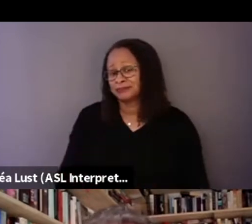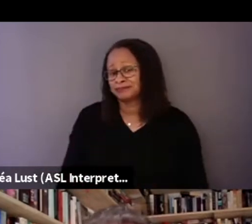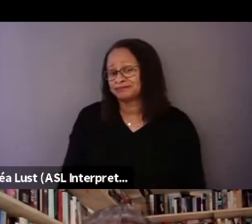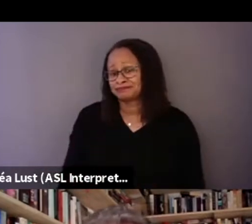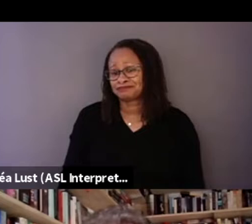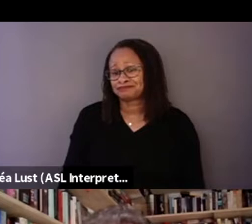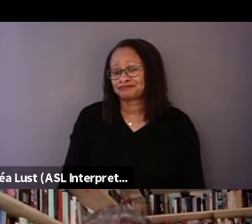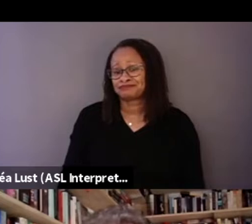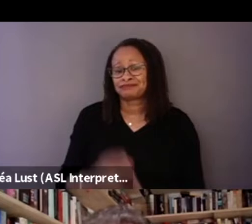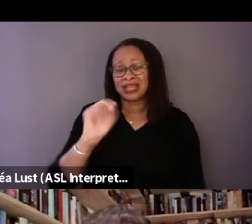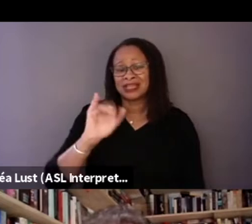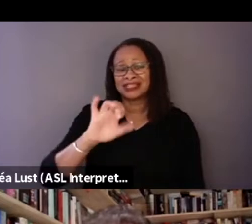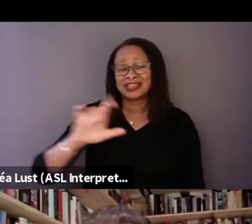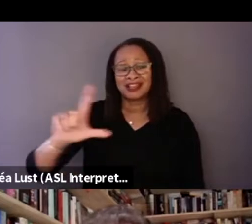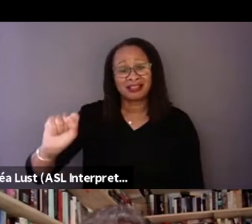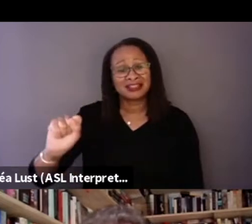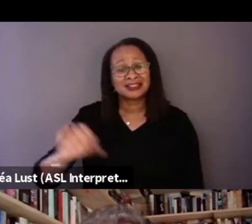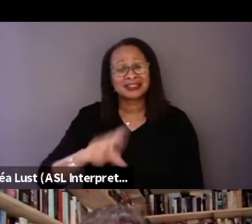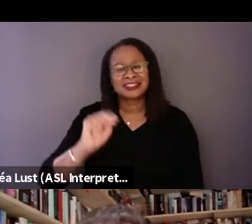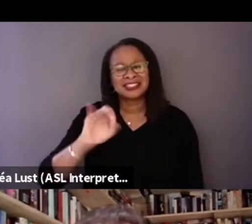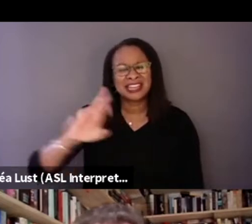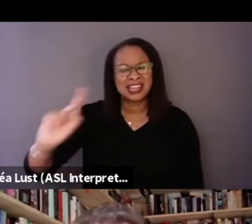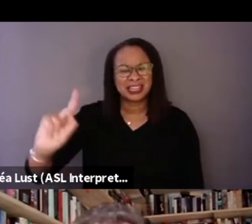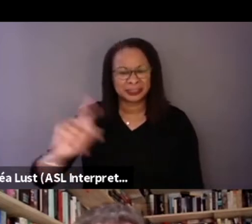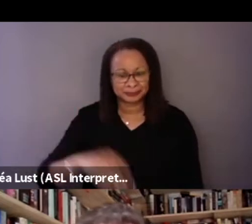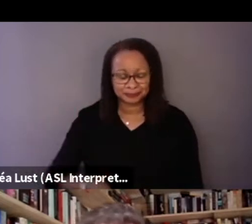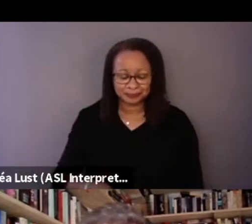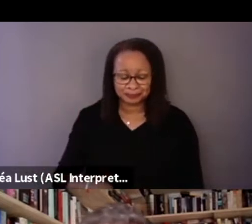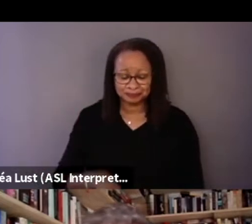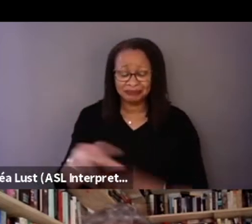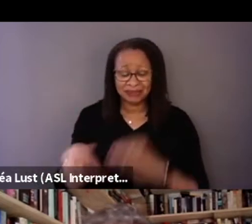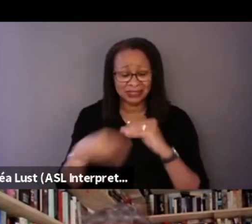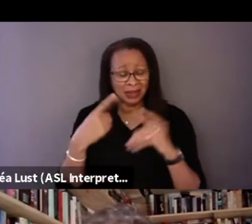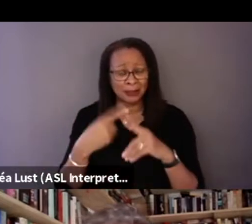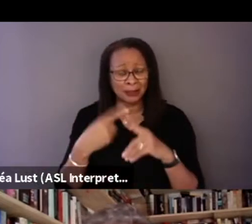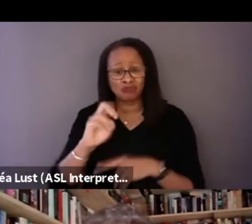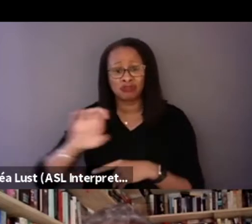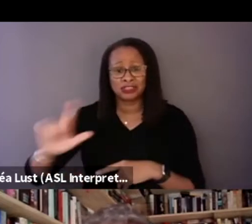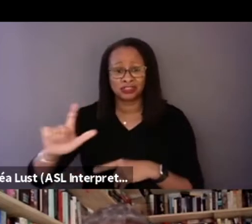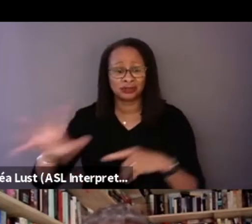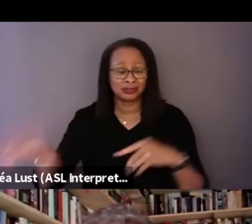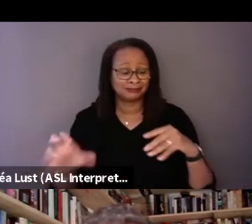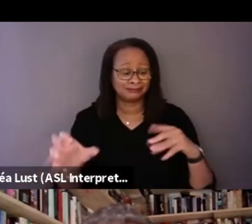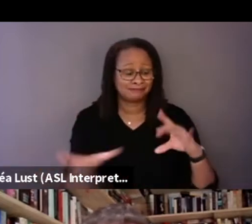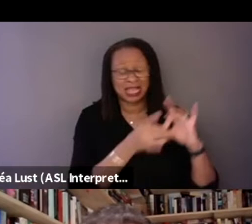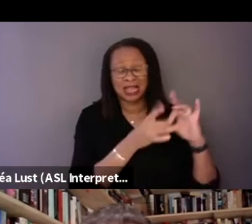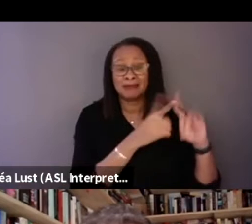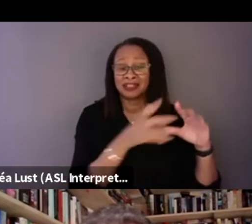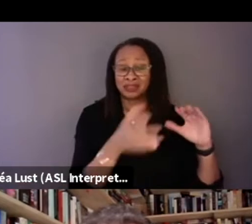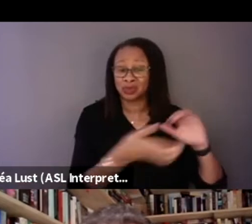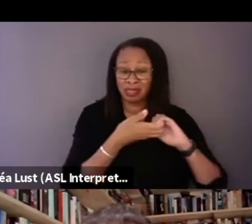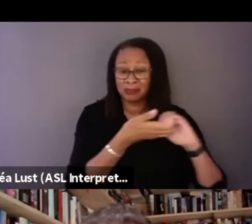And to add about Rachel and tie it back to the collaboration, I think in many ways, Rachel comes across in the movie